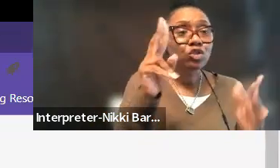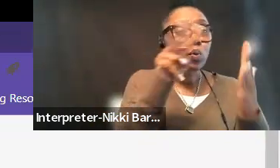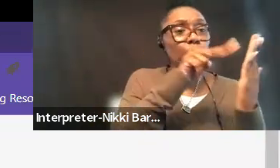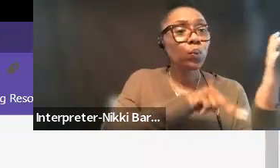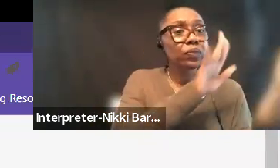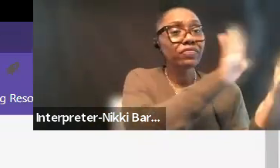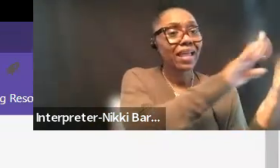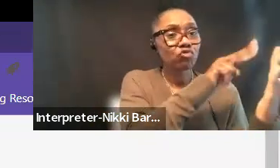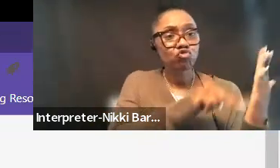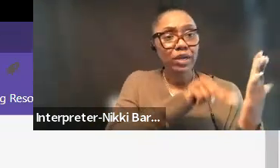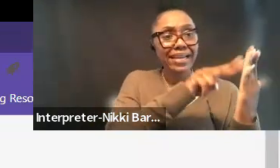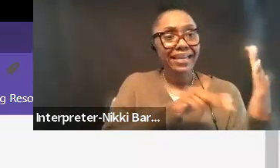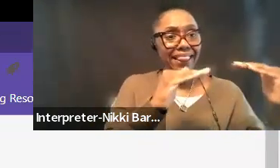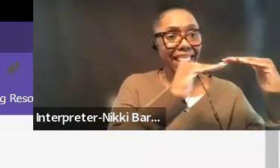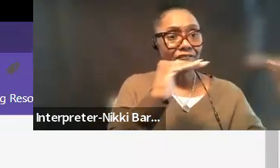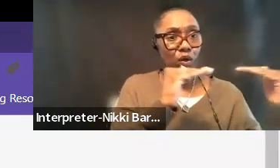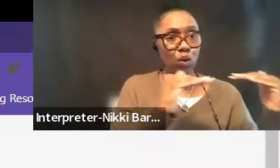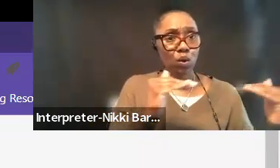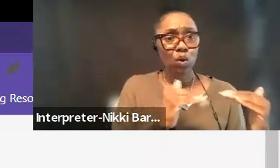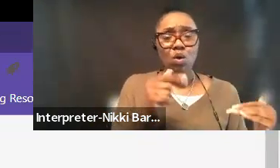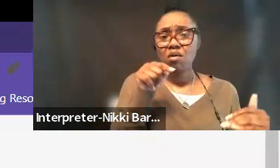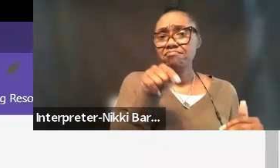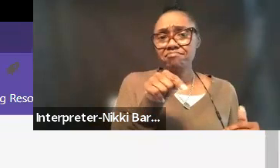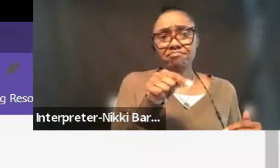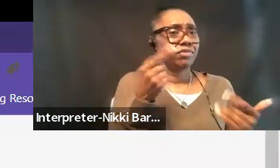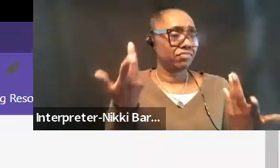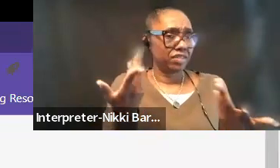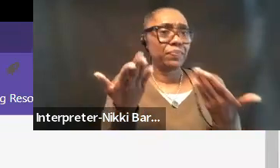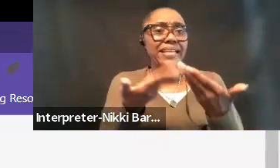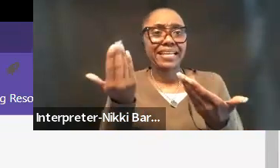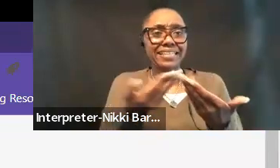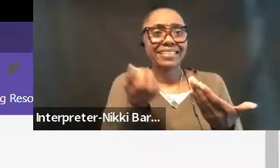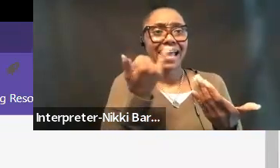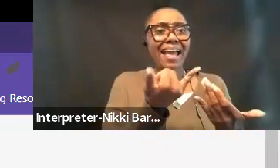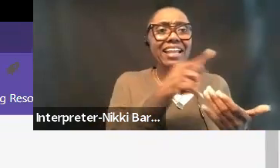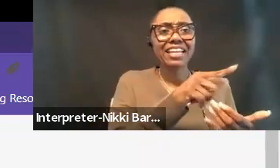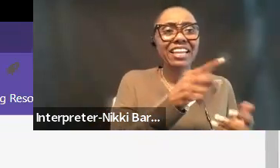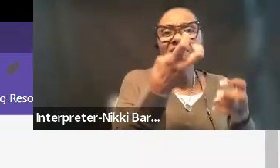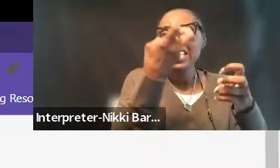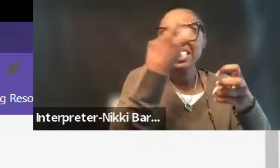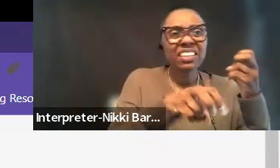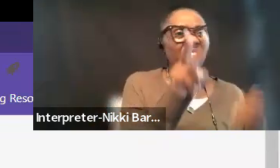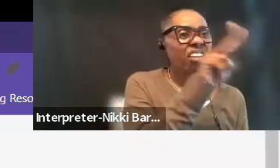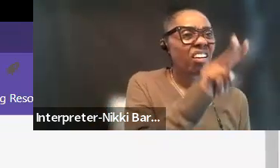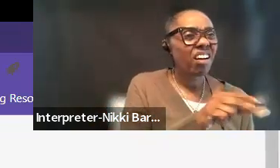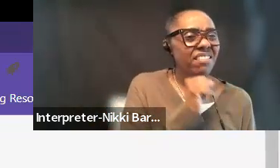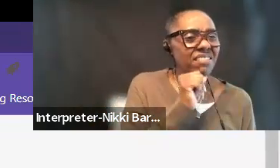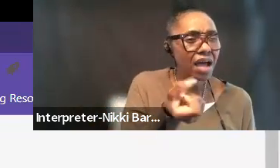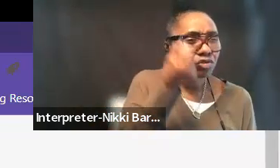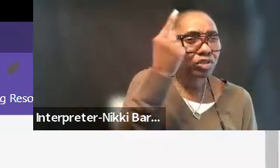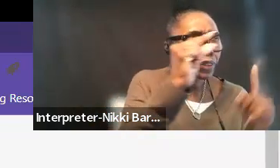And it's all free. We can teach to students how to revertify paragraphs if they're too difficult or they don't understand the words.